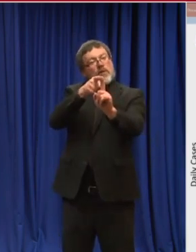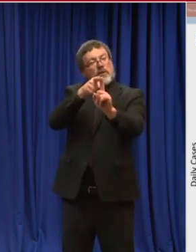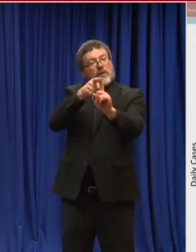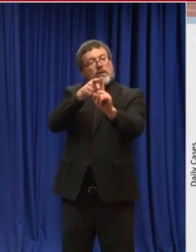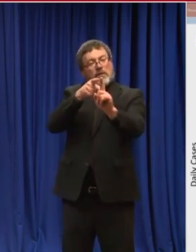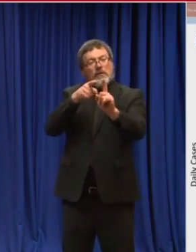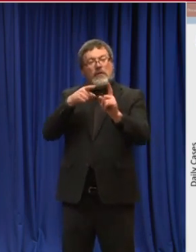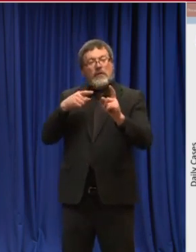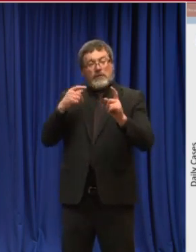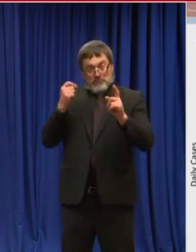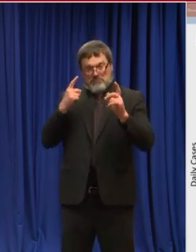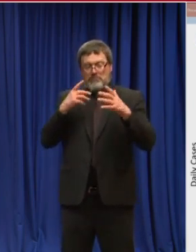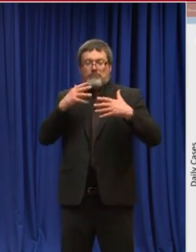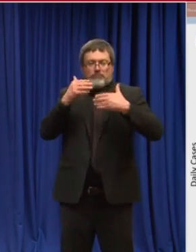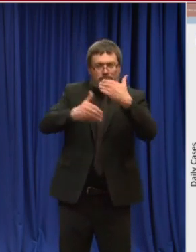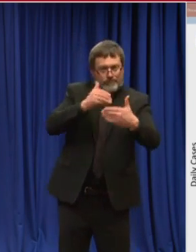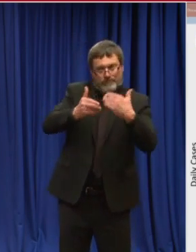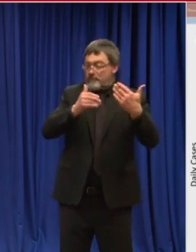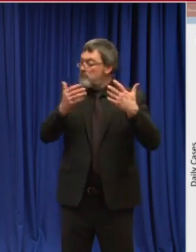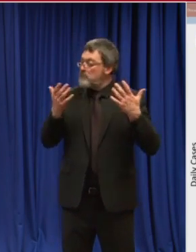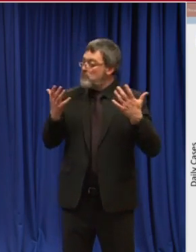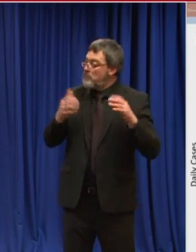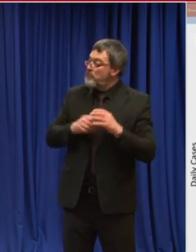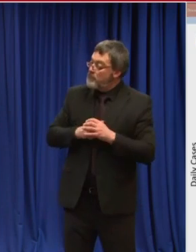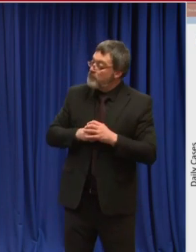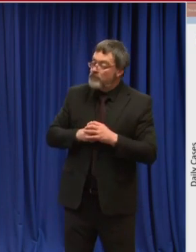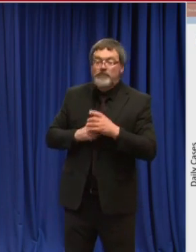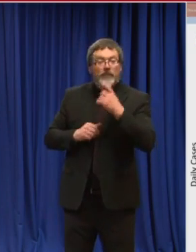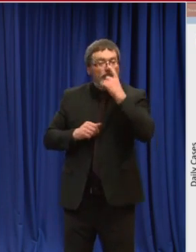HELP US PREDICT AND PLAN SO WE CAN ADDRESS WORST-CASE SCENARIOS.